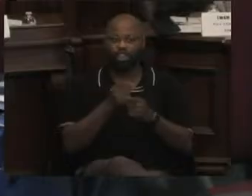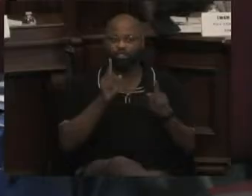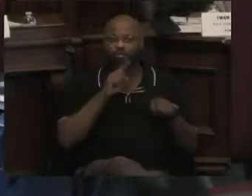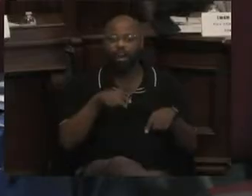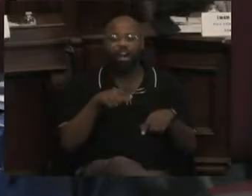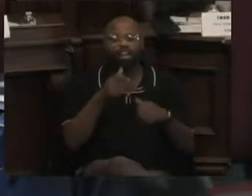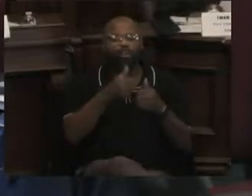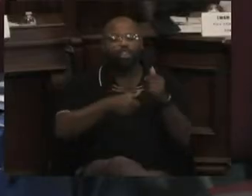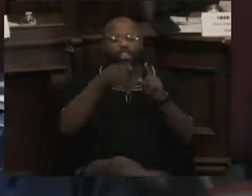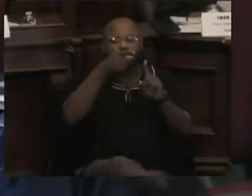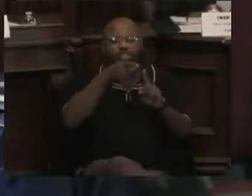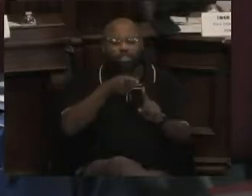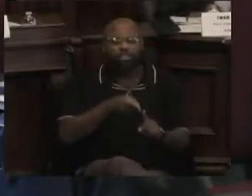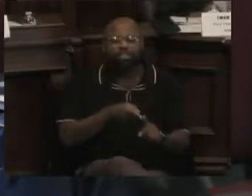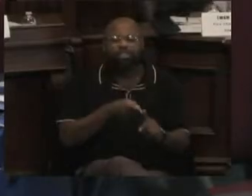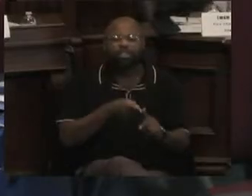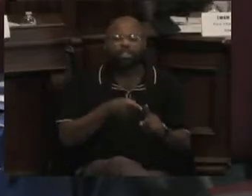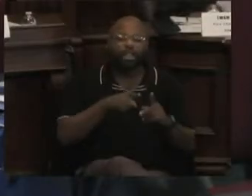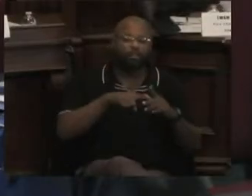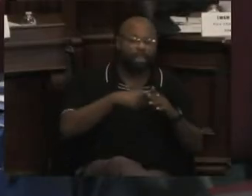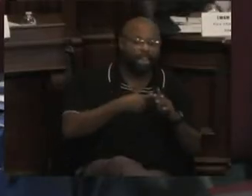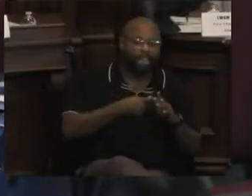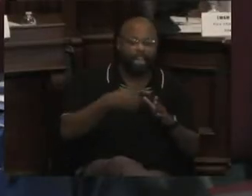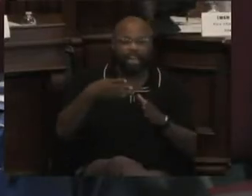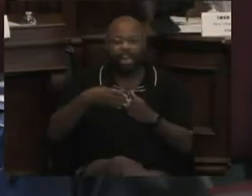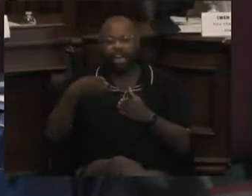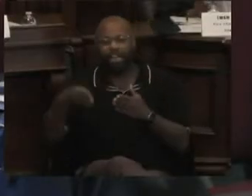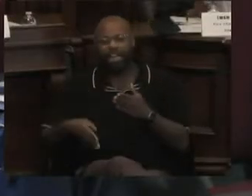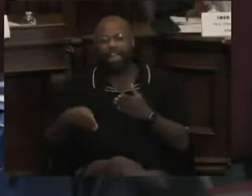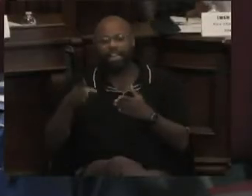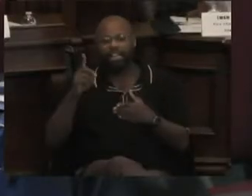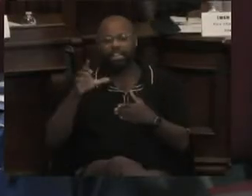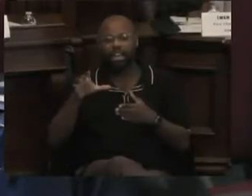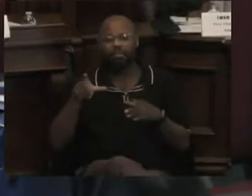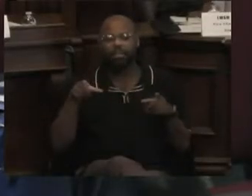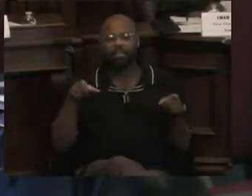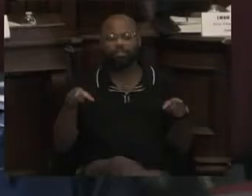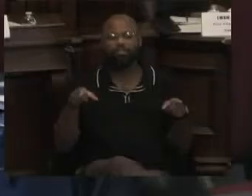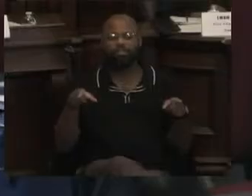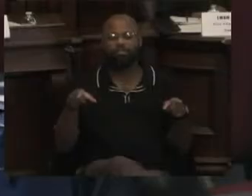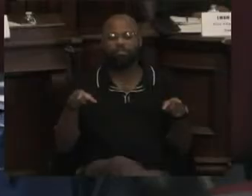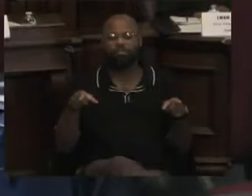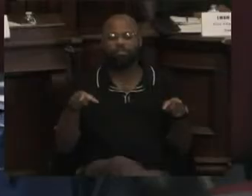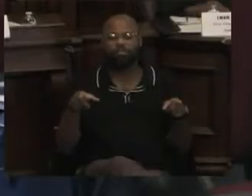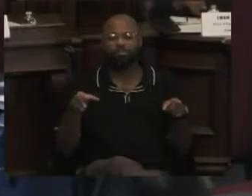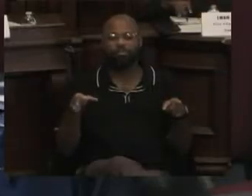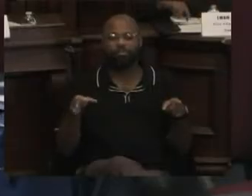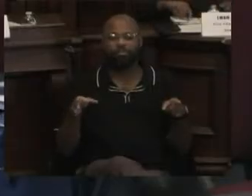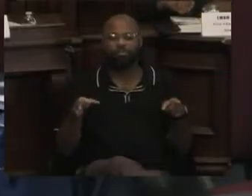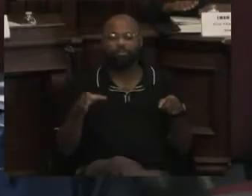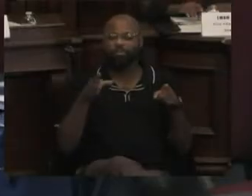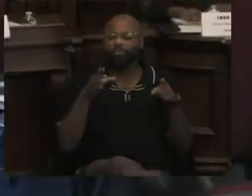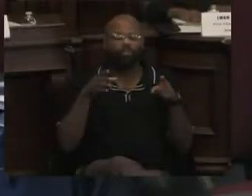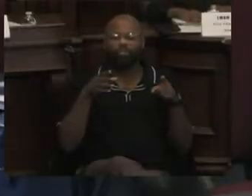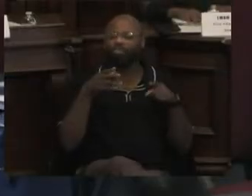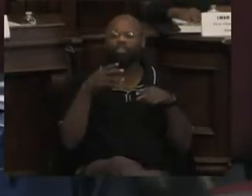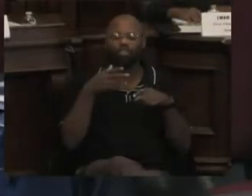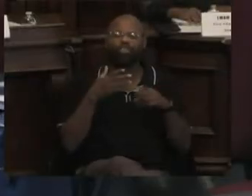starts the clock on the chief's response for each of those bullet points at the beginning